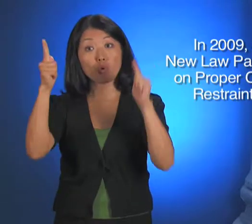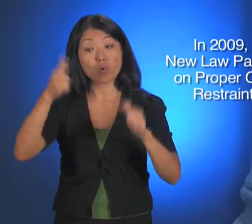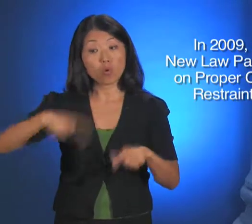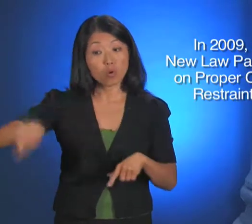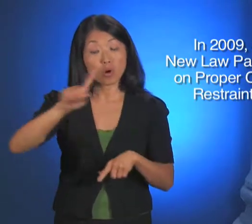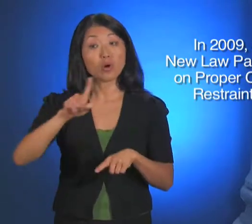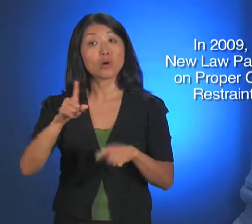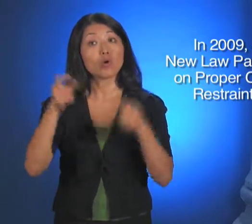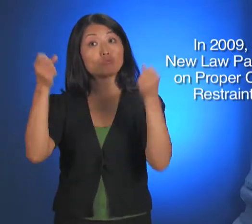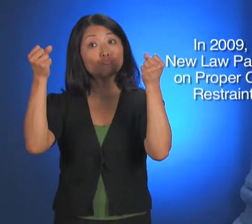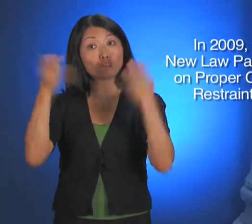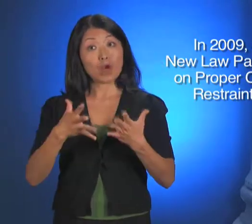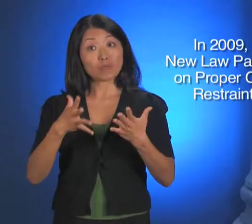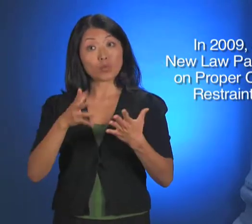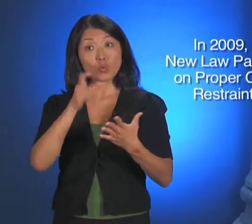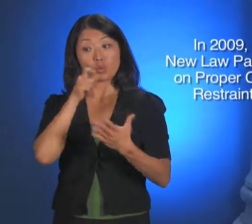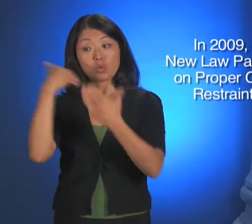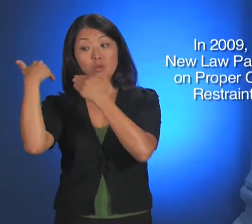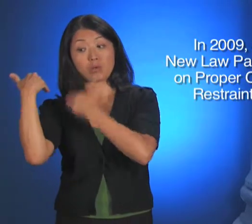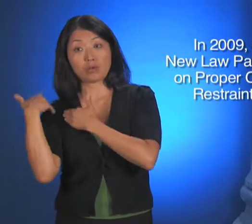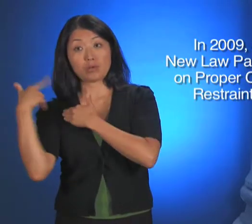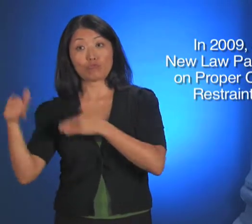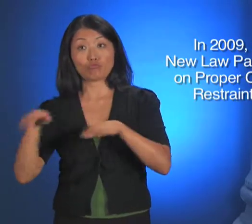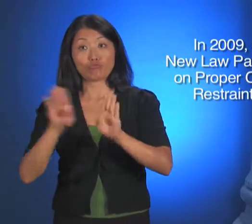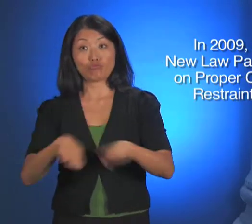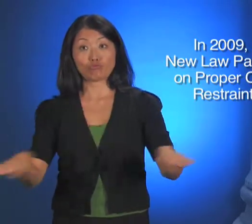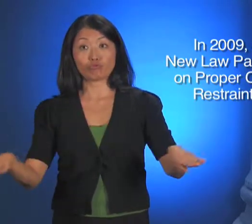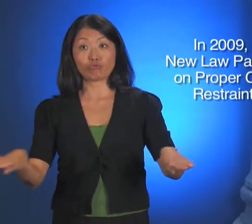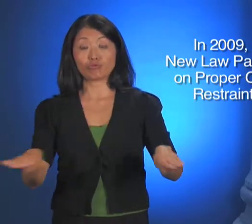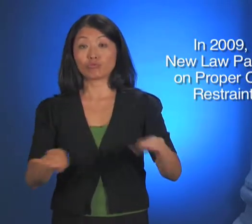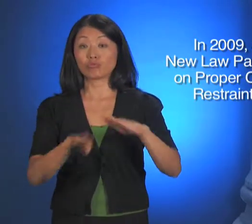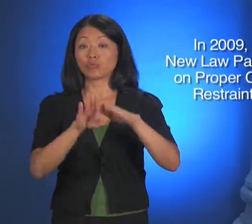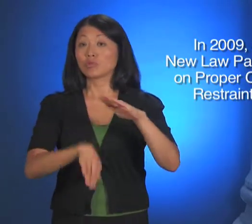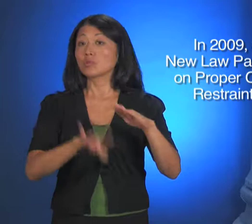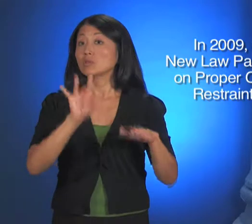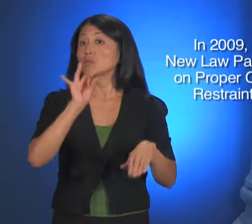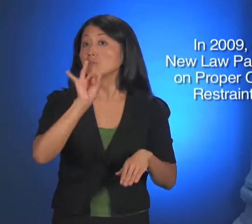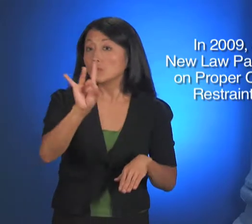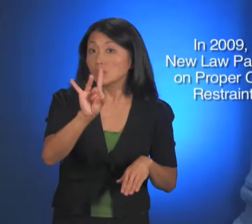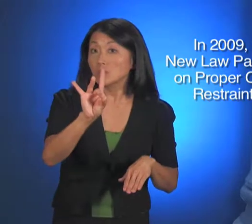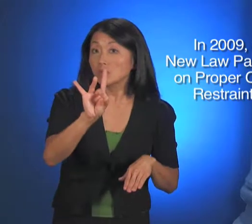who transport children under the age of 8 years old,